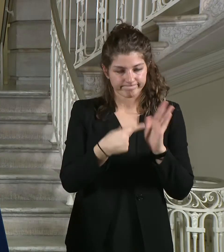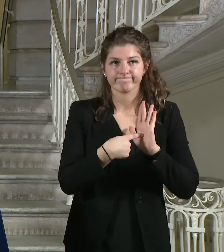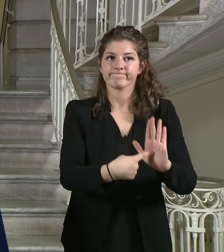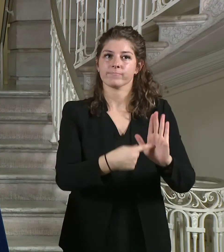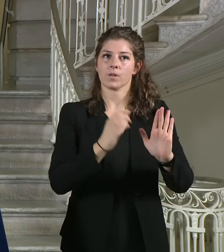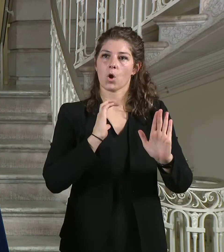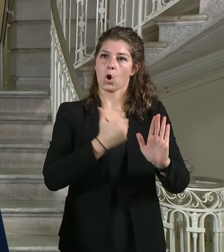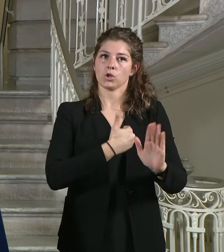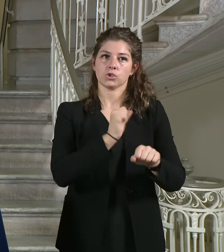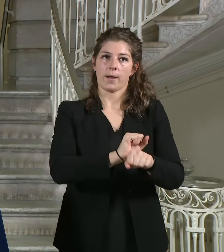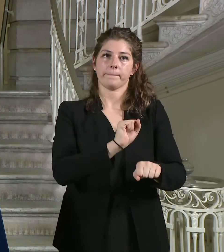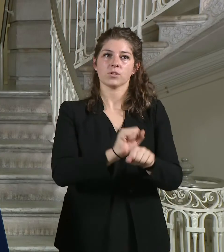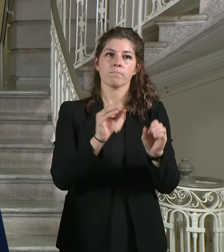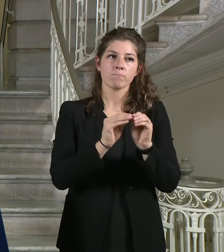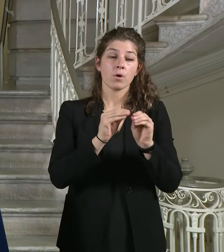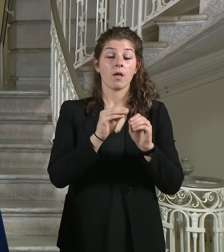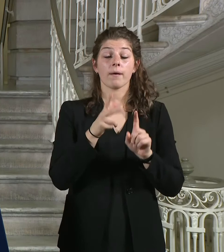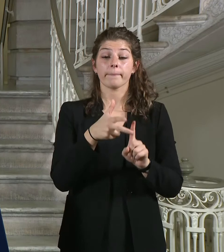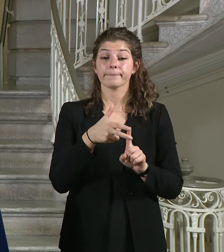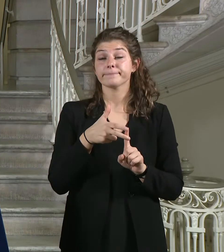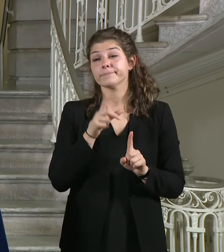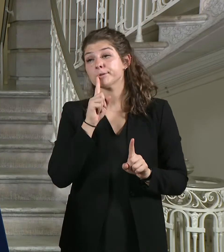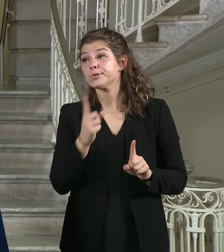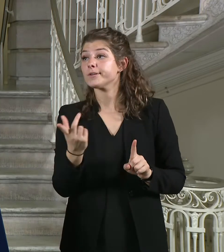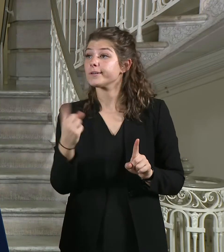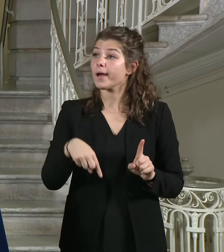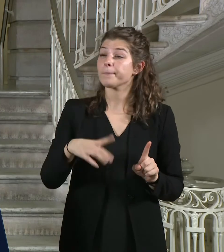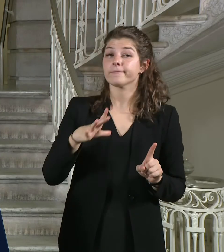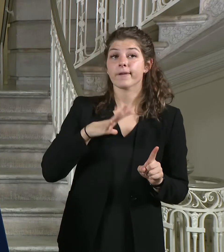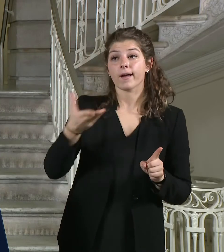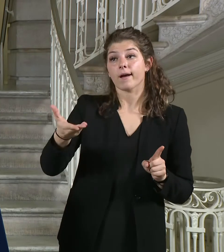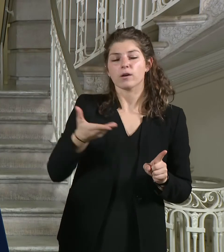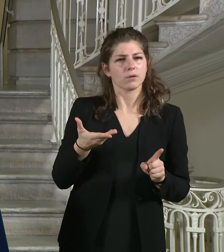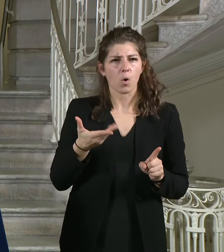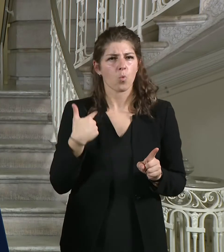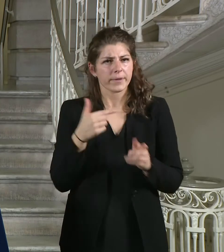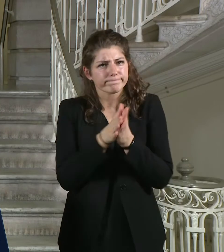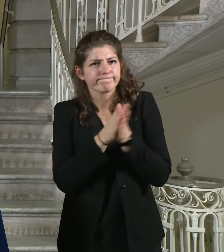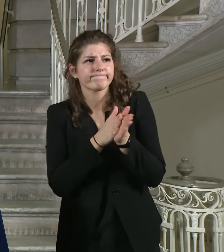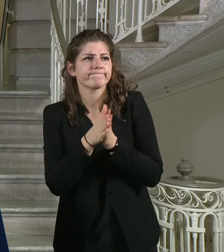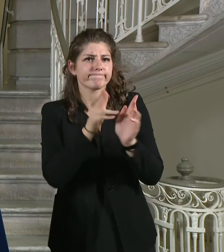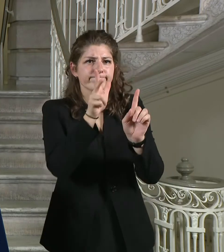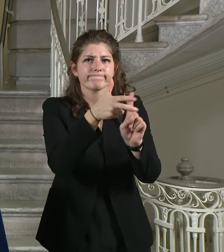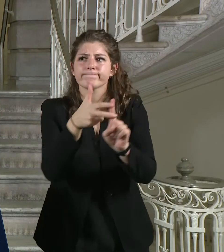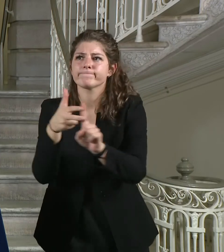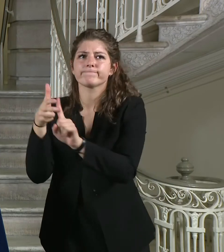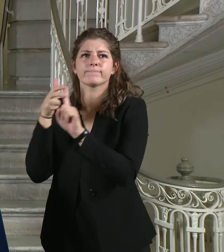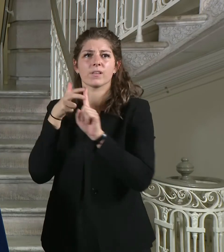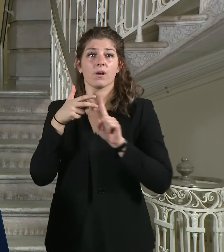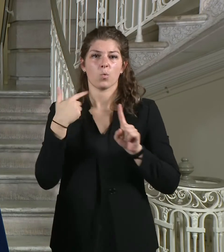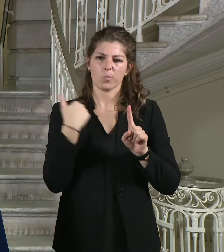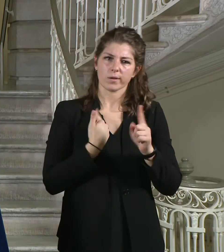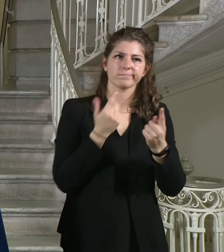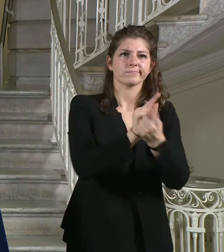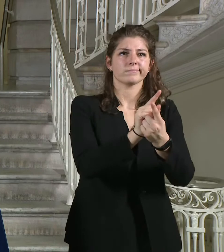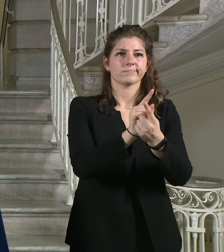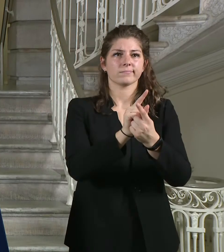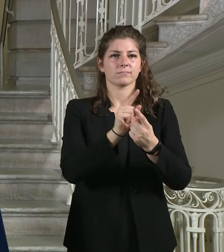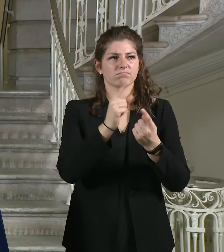BENEFITS, GOOD RETIREMENT AND GOOD PAY AND WE WILL START TELLING OUR PRODUCT AND WE WILL BE MORE AGGRESSIVE AND